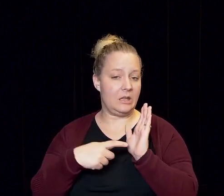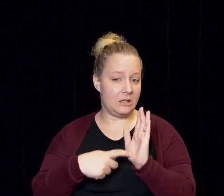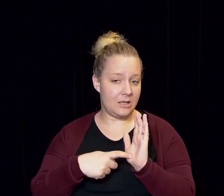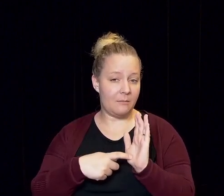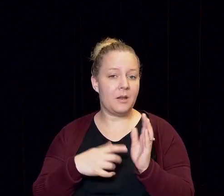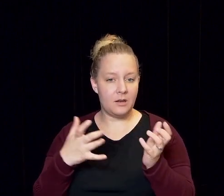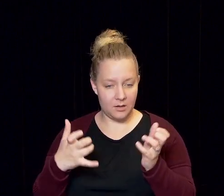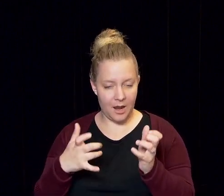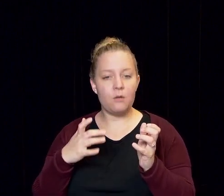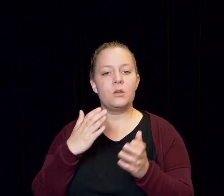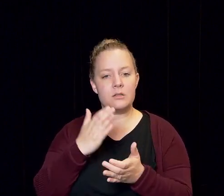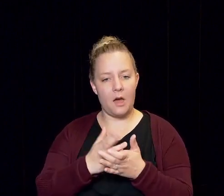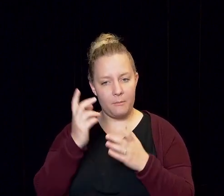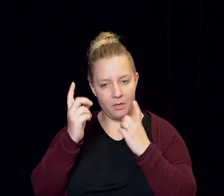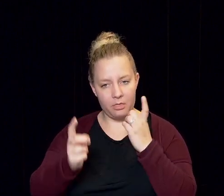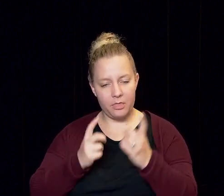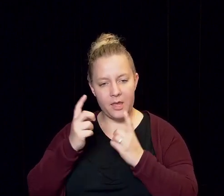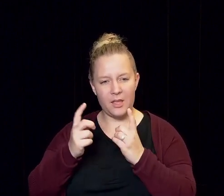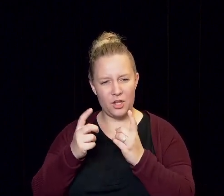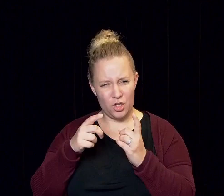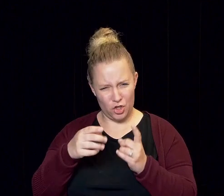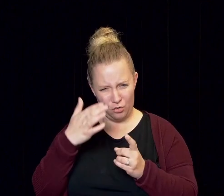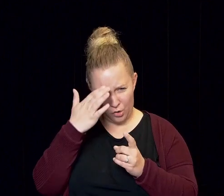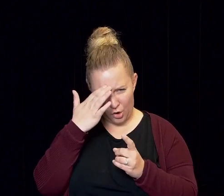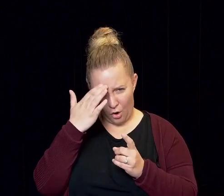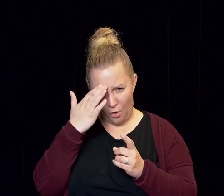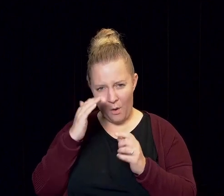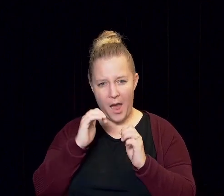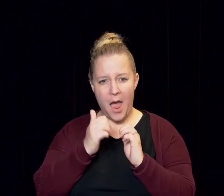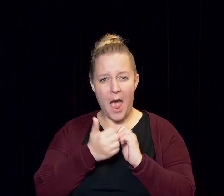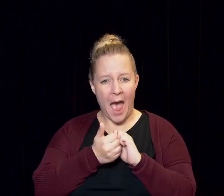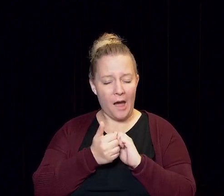Now stop and think through, do you know how to test as proportional in all these three different ways?